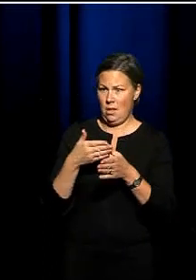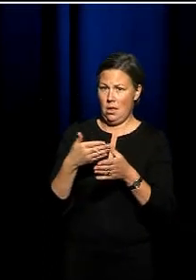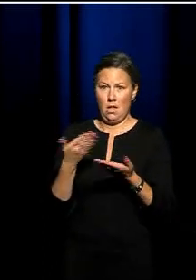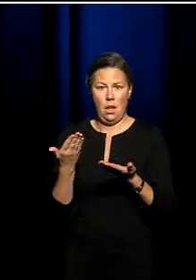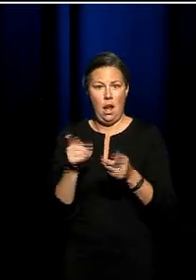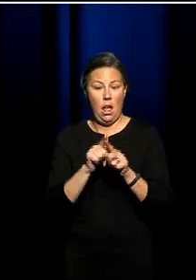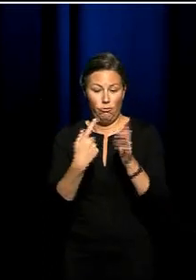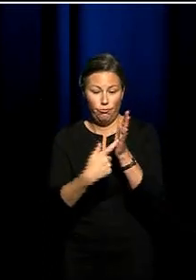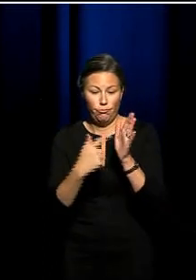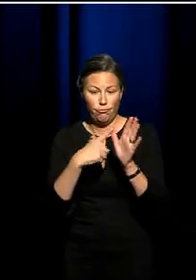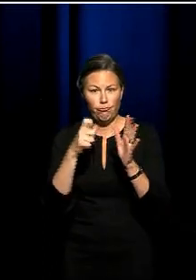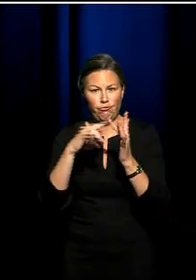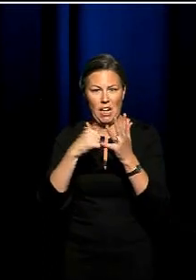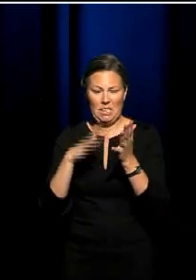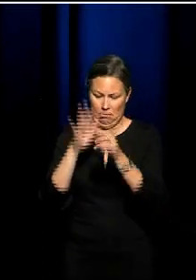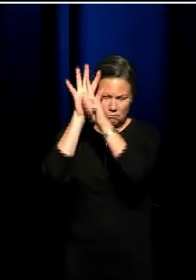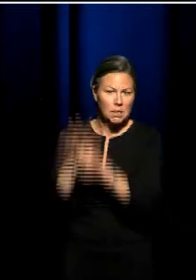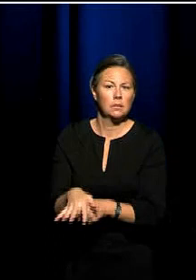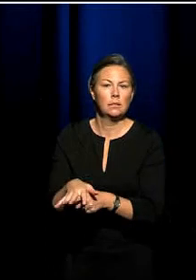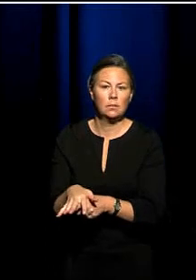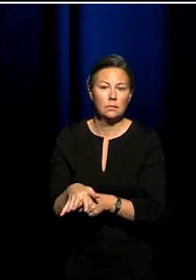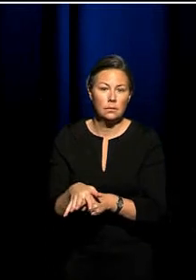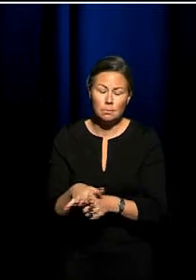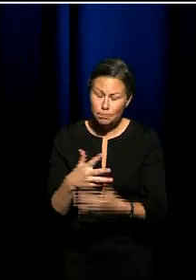country. This too is a big task but it can be